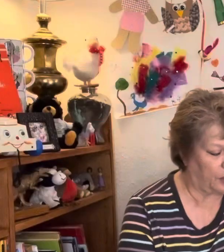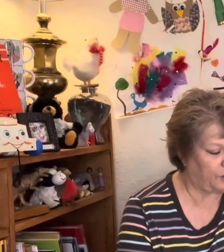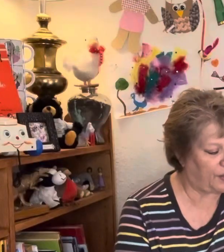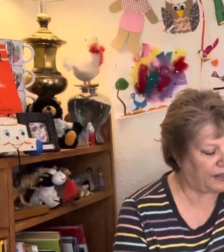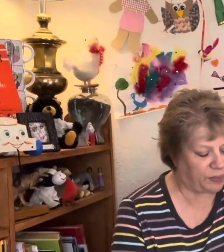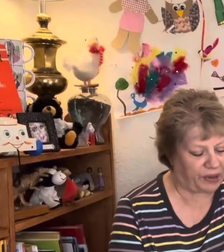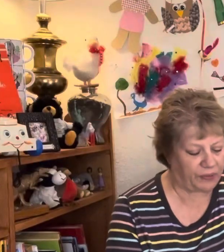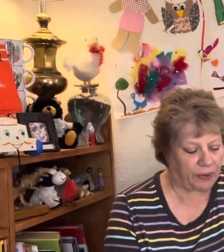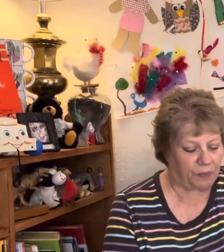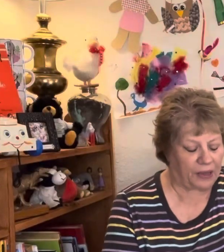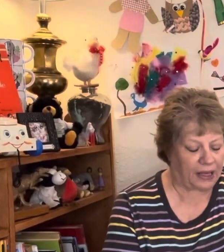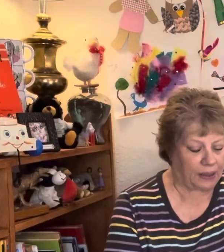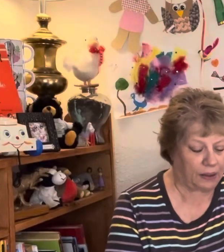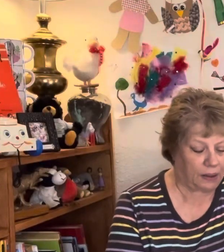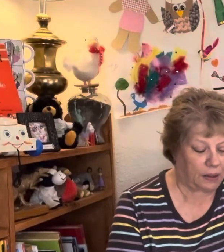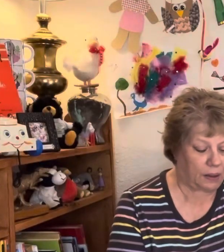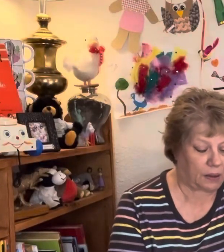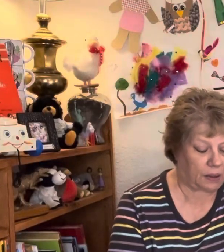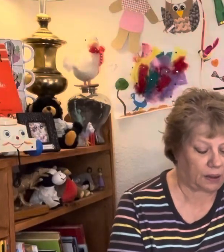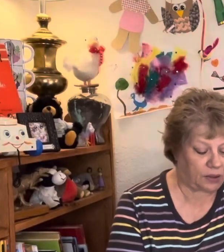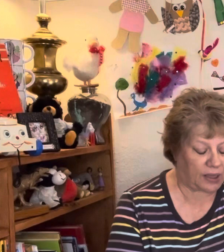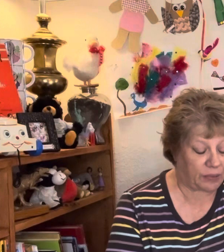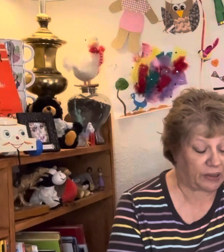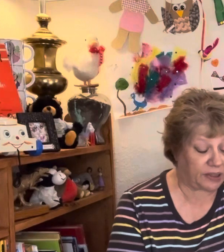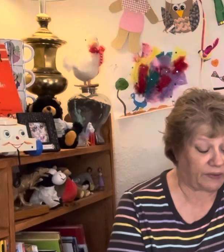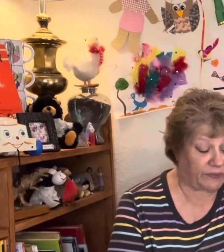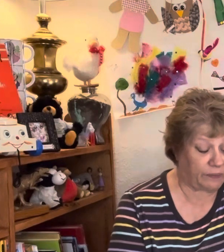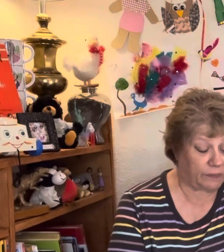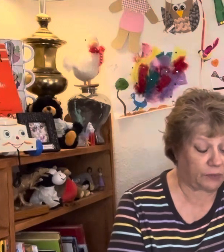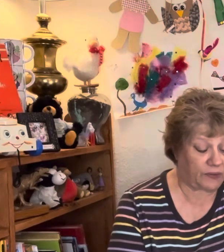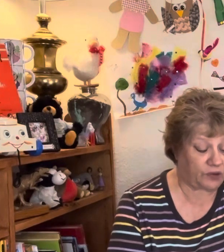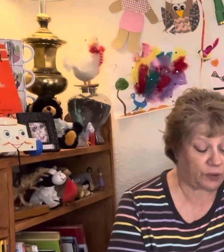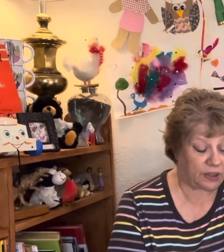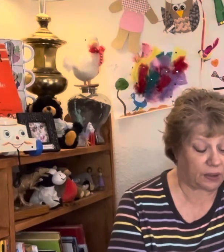Do you like to play with... do you like to build stuff? Do you have tools, like...